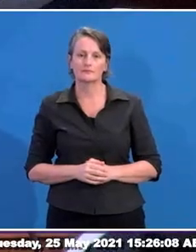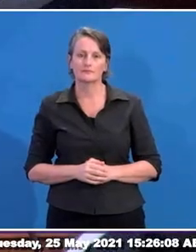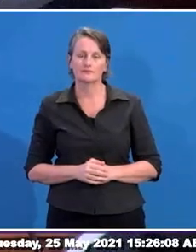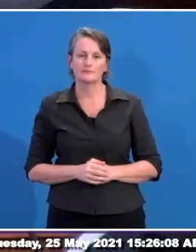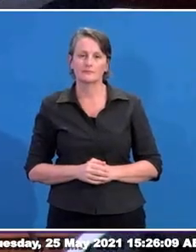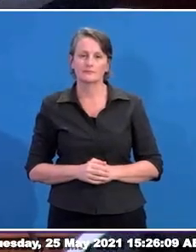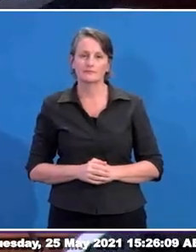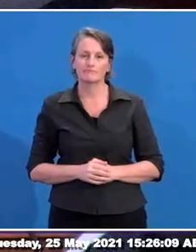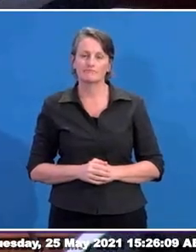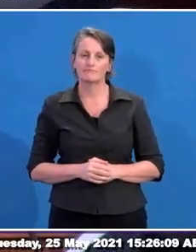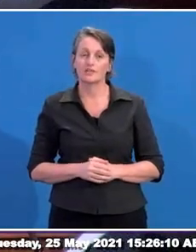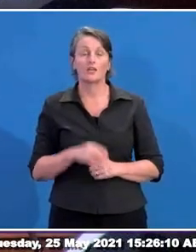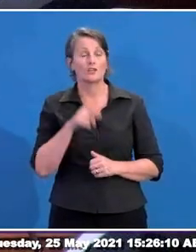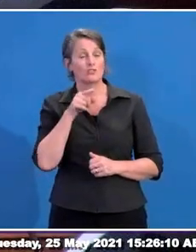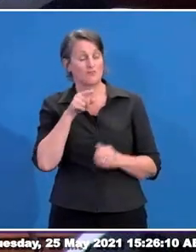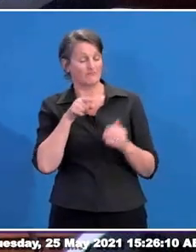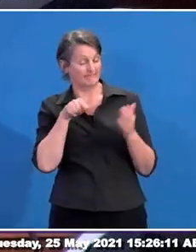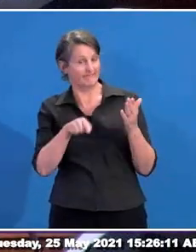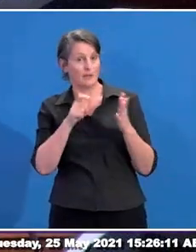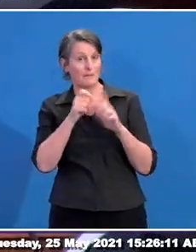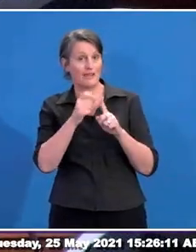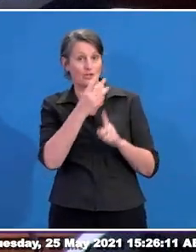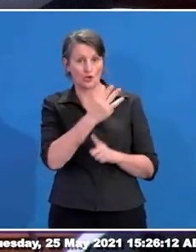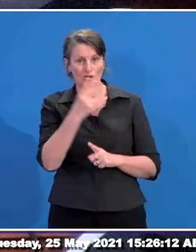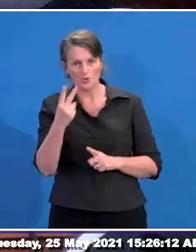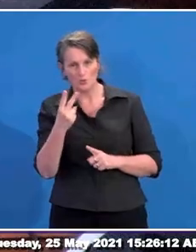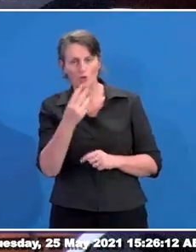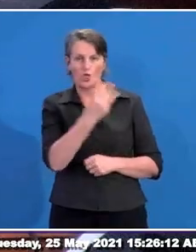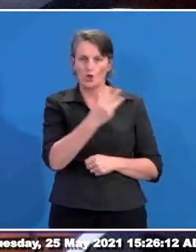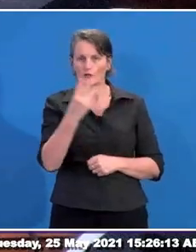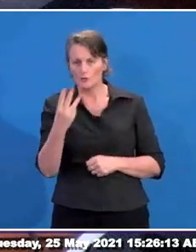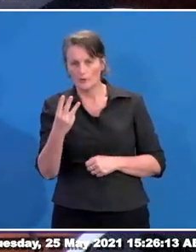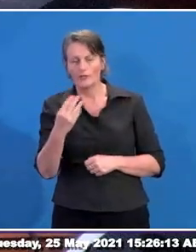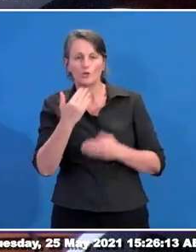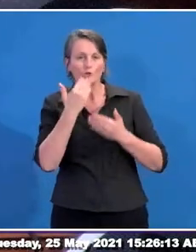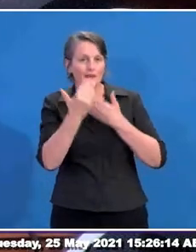you set out at pages 32 and 33 a summary of the outcomes.